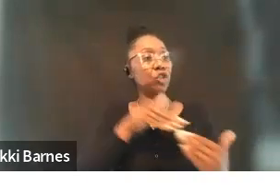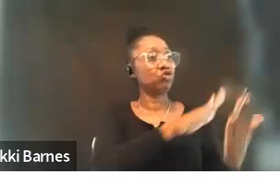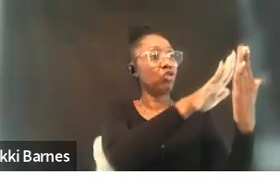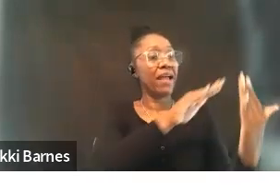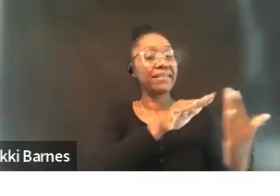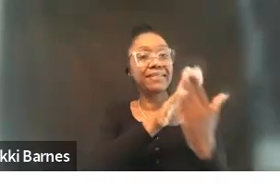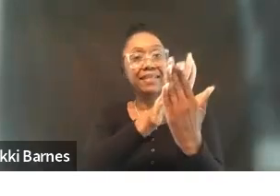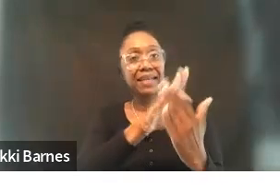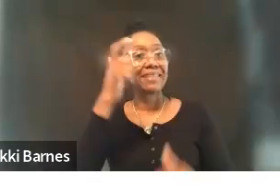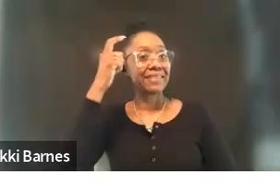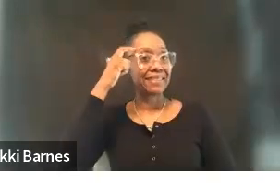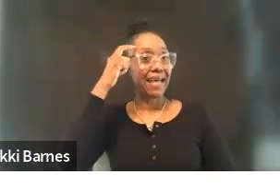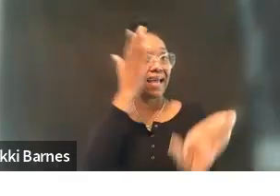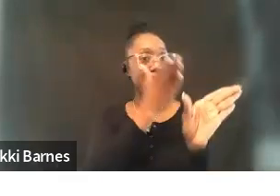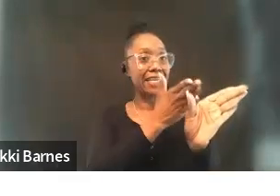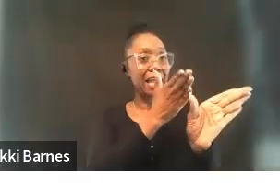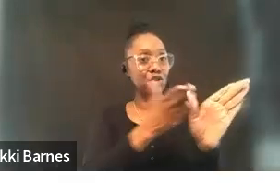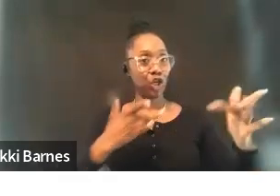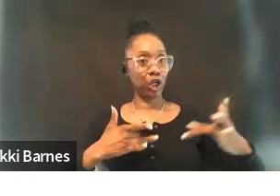At the same time. And our Medicaid and behavioral health systems. There was a move to manage care.